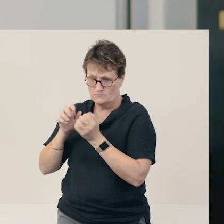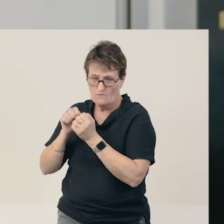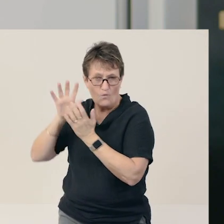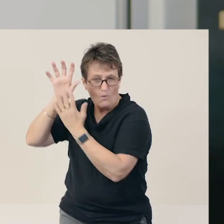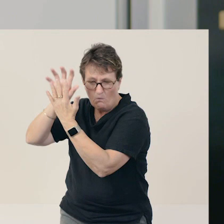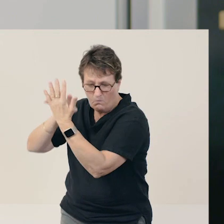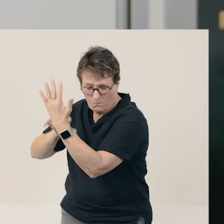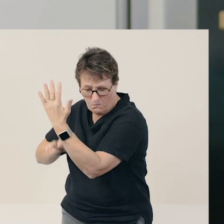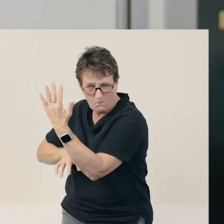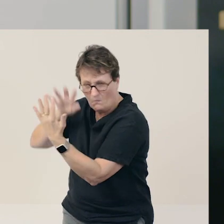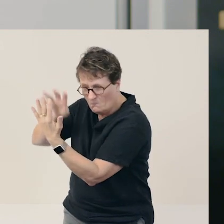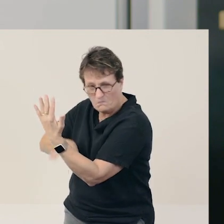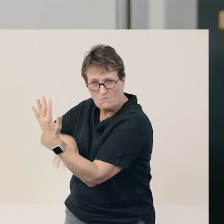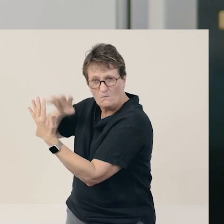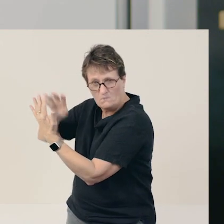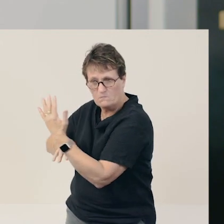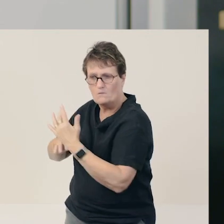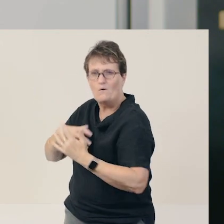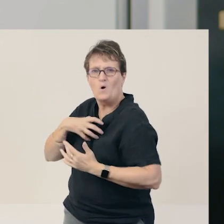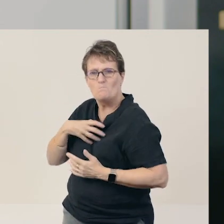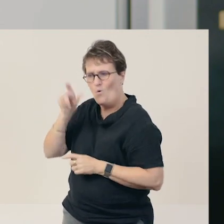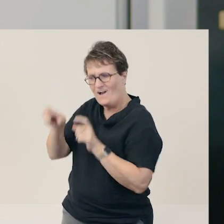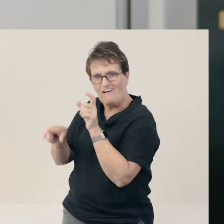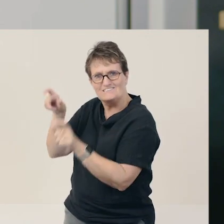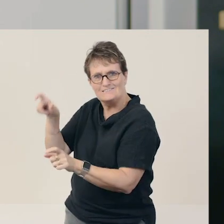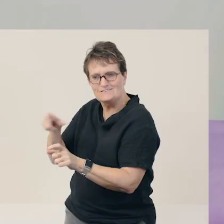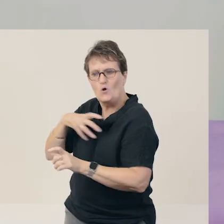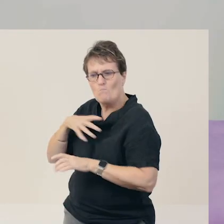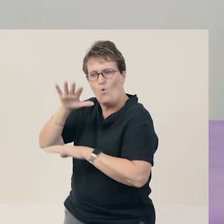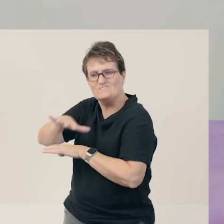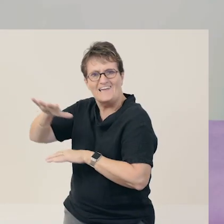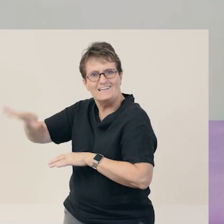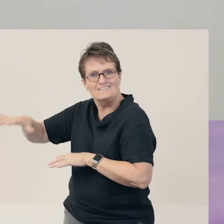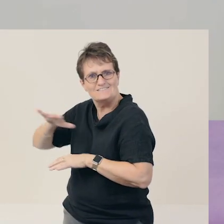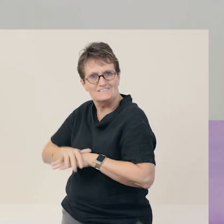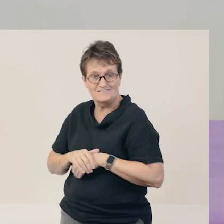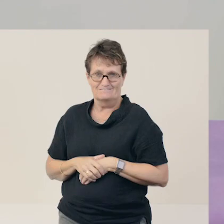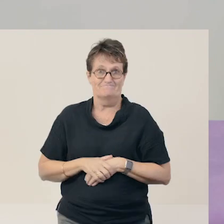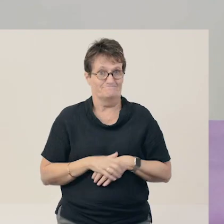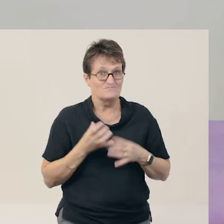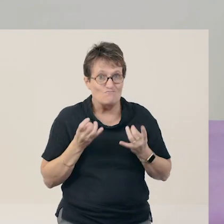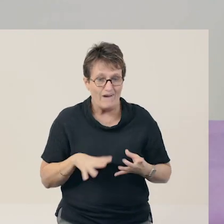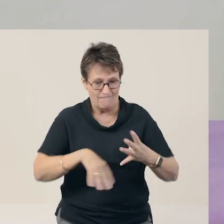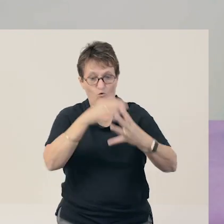so they can usually include more characters and more settings. Are you ready for the next quiz statement? Alrighty.